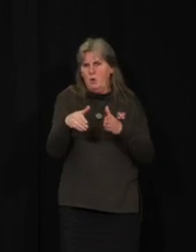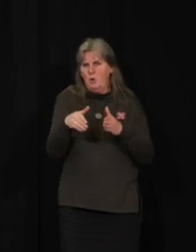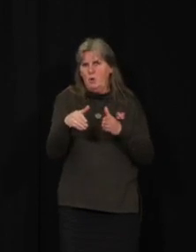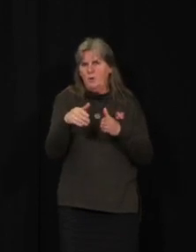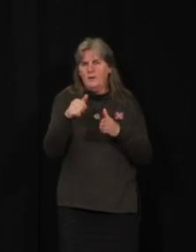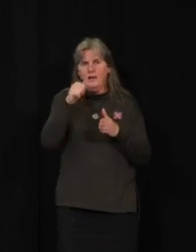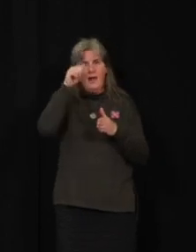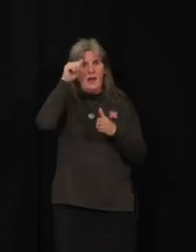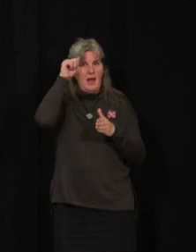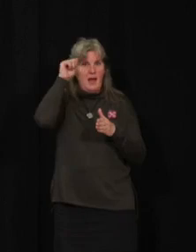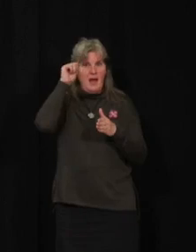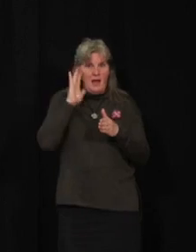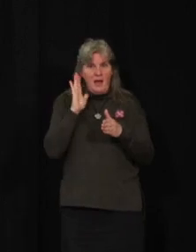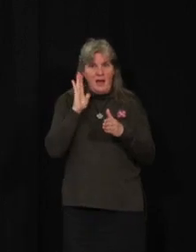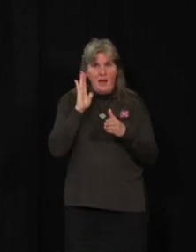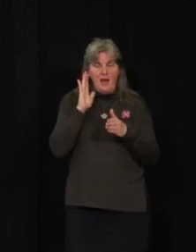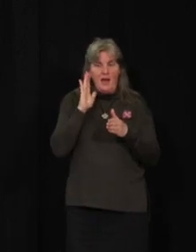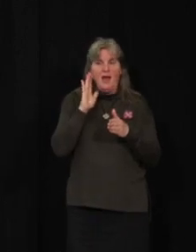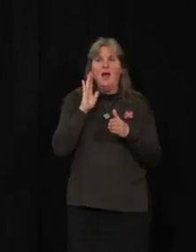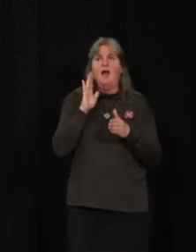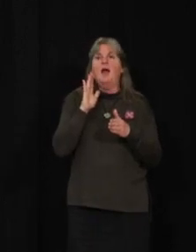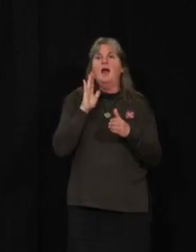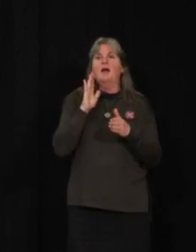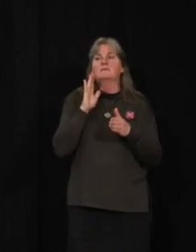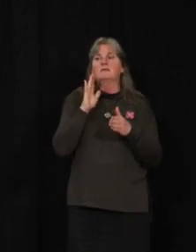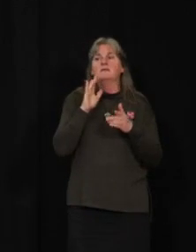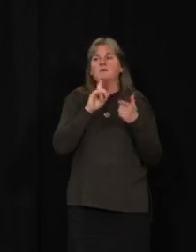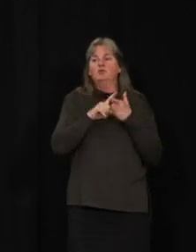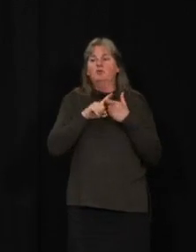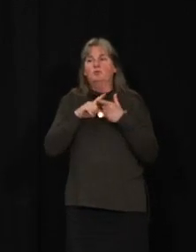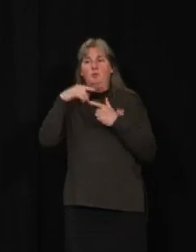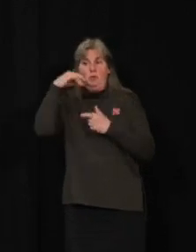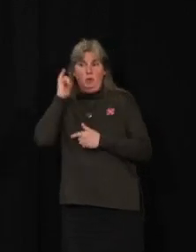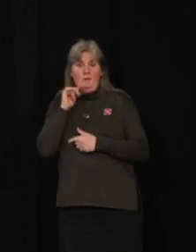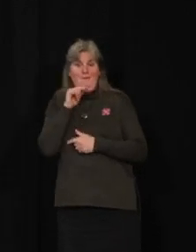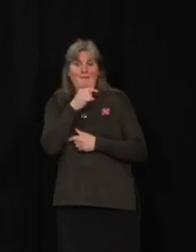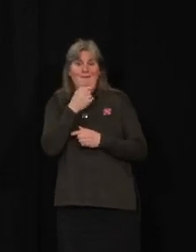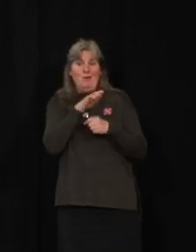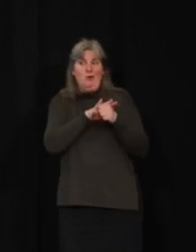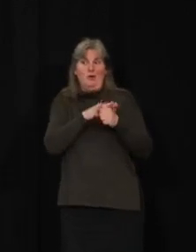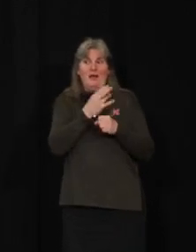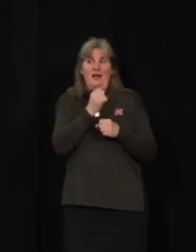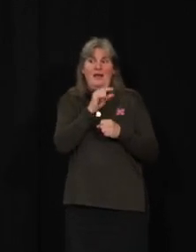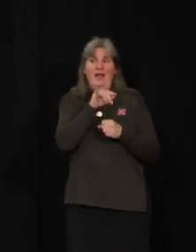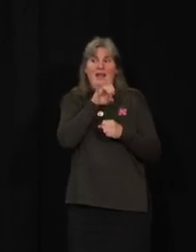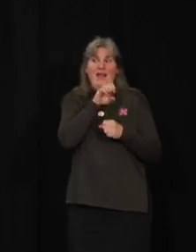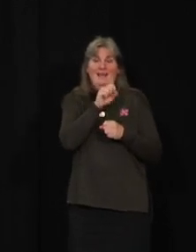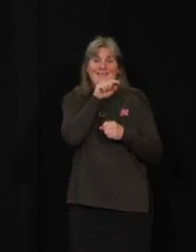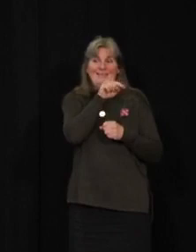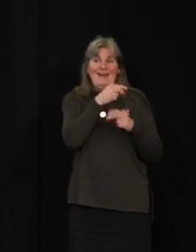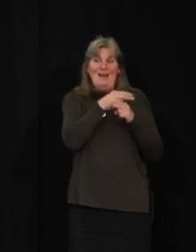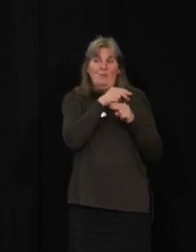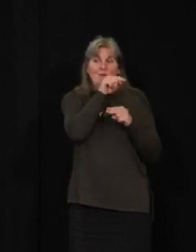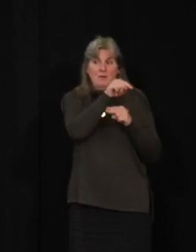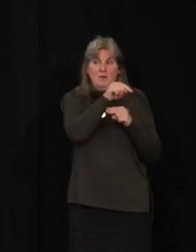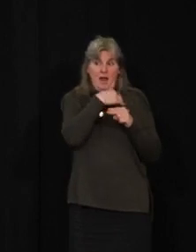town in Alaska. So working with the civil emergency measures act through